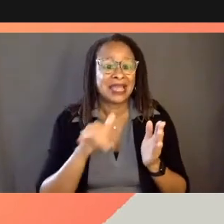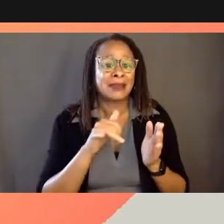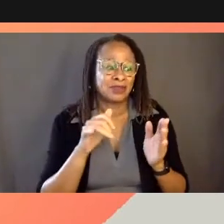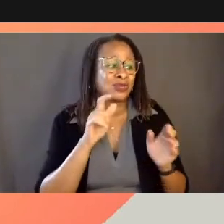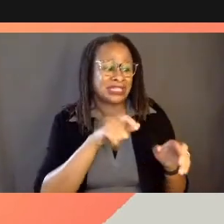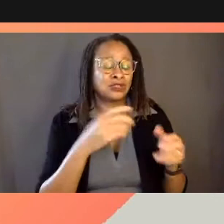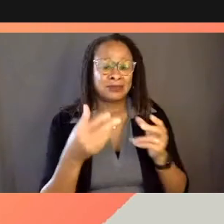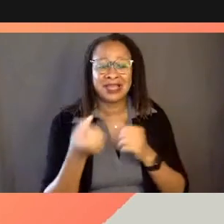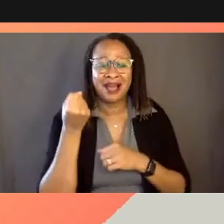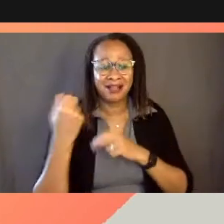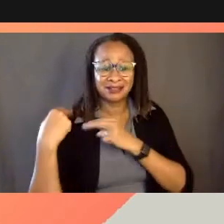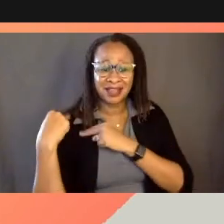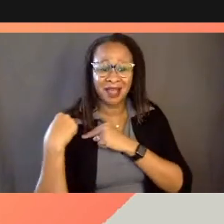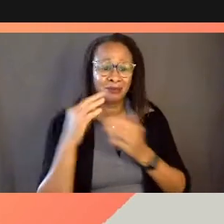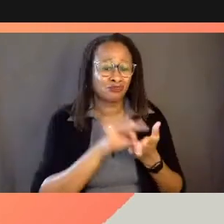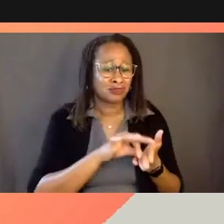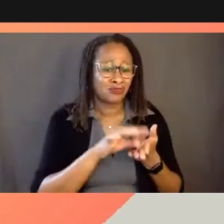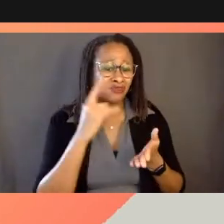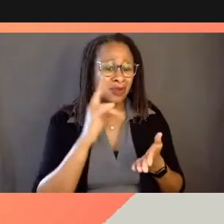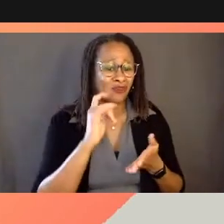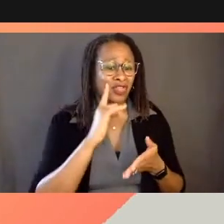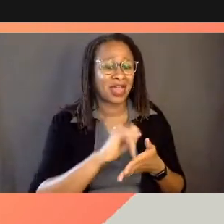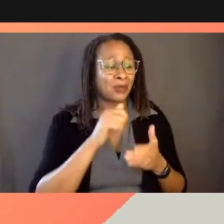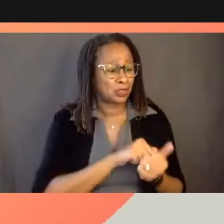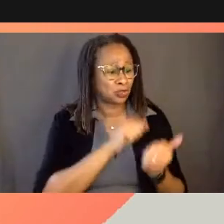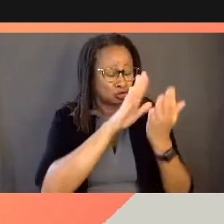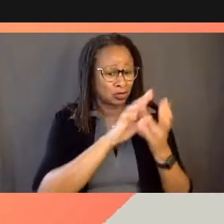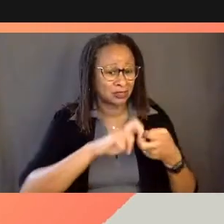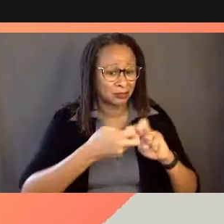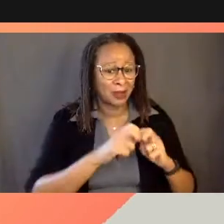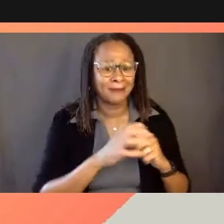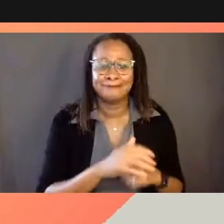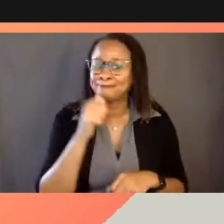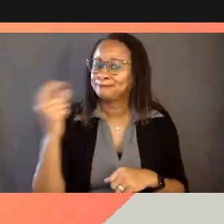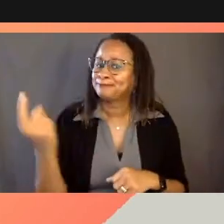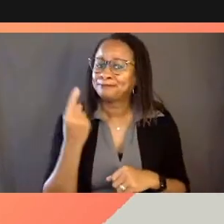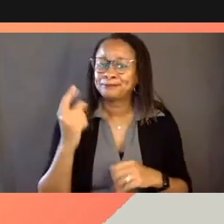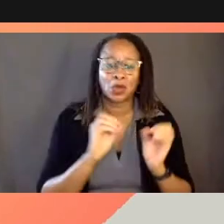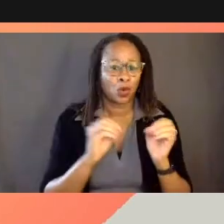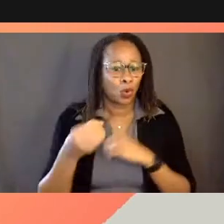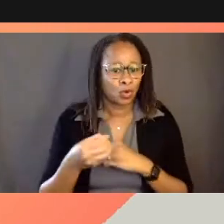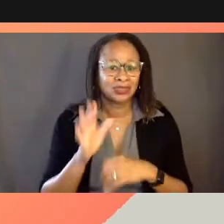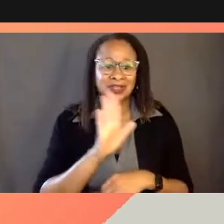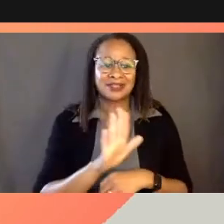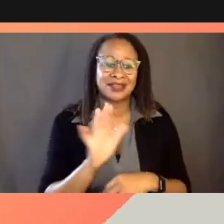and we need to really address these issues. So it's not just the organizations like ITVS